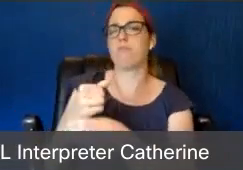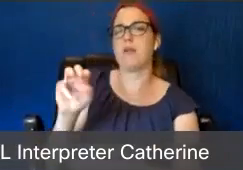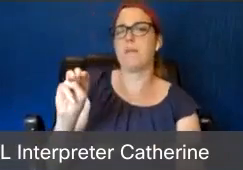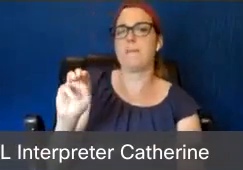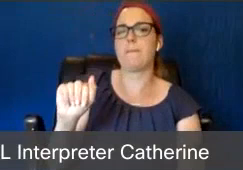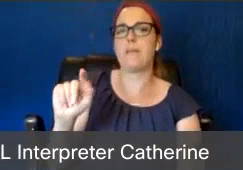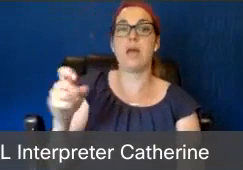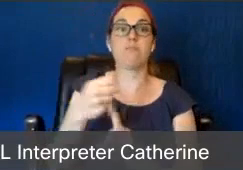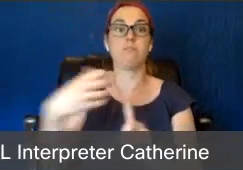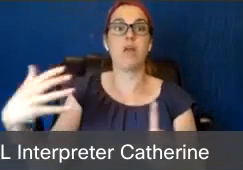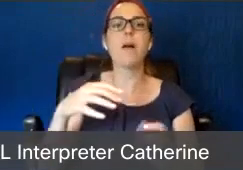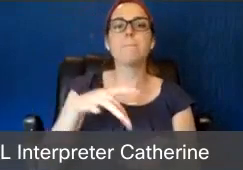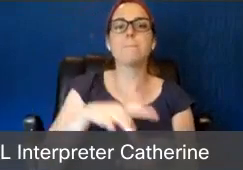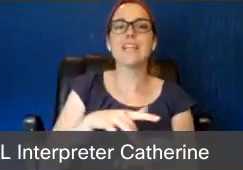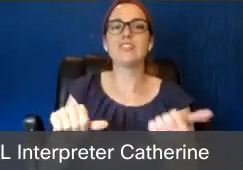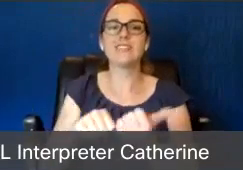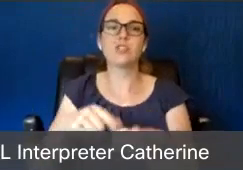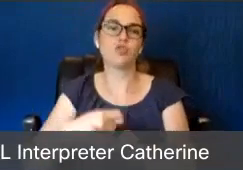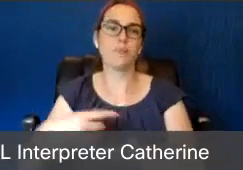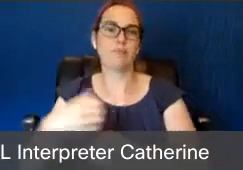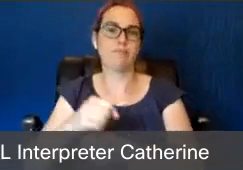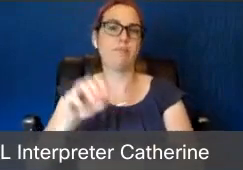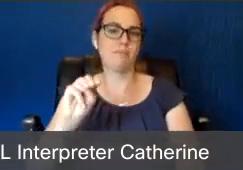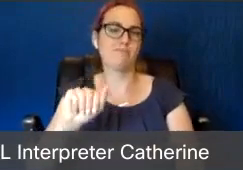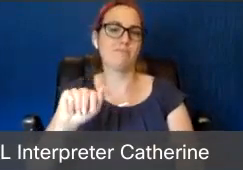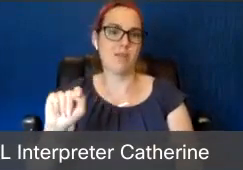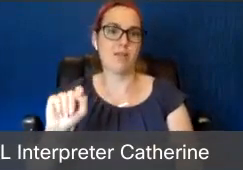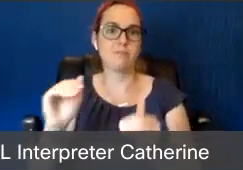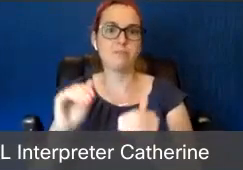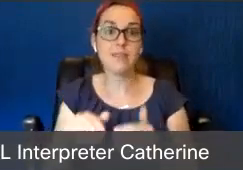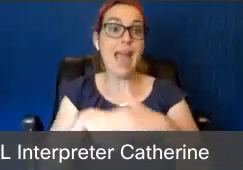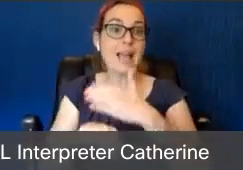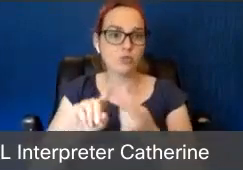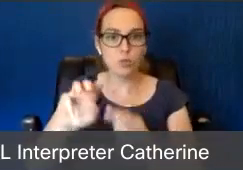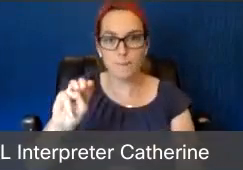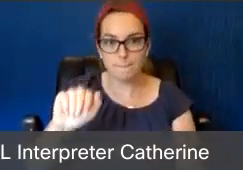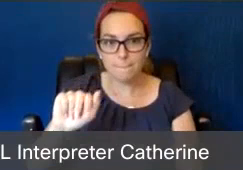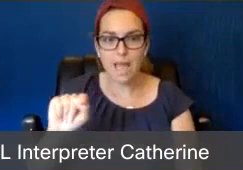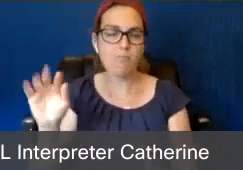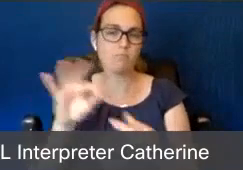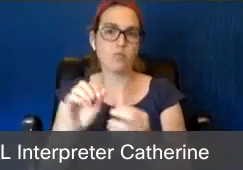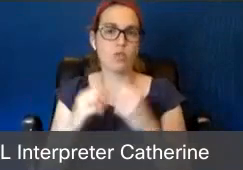Access to MAT, linkages to the recovery community which is critical, I'm gonna talk about that briefly